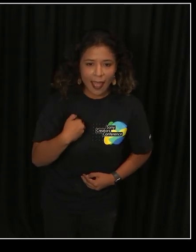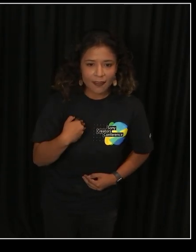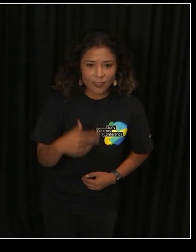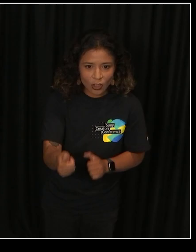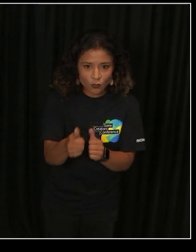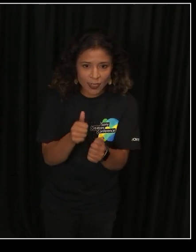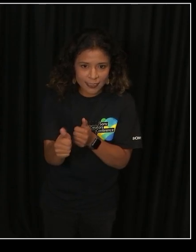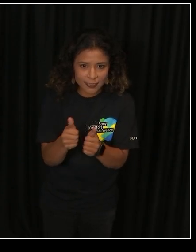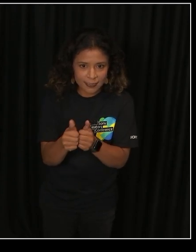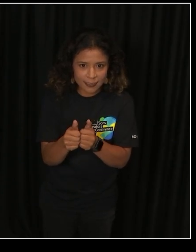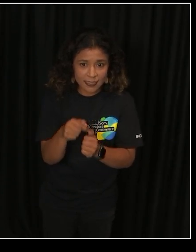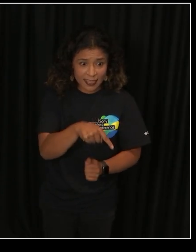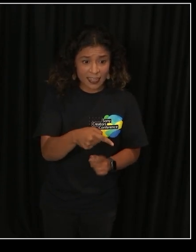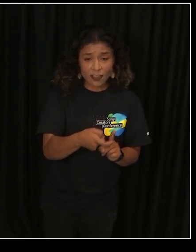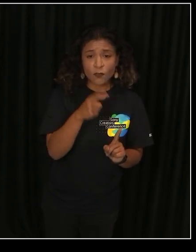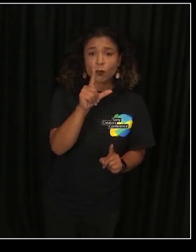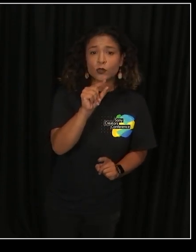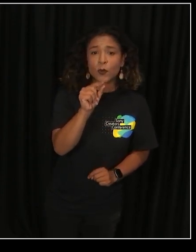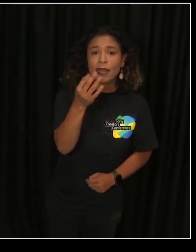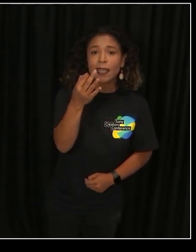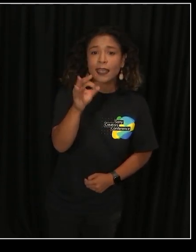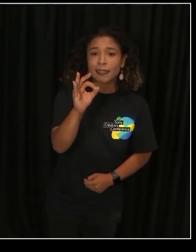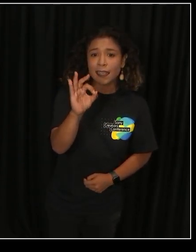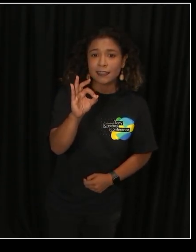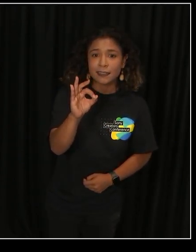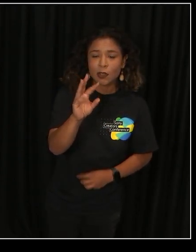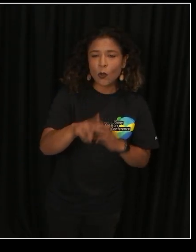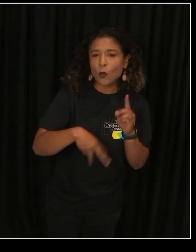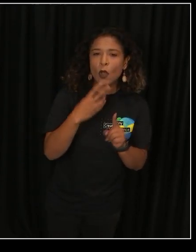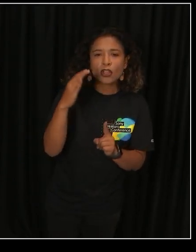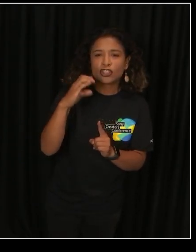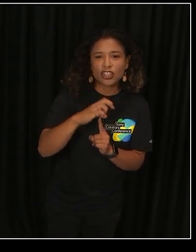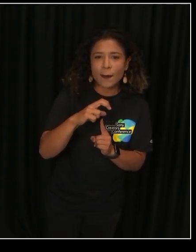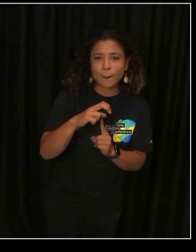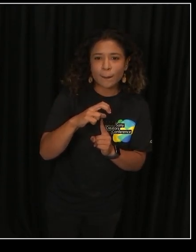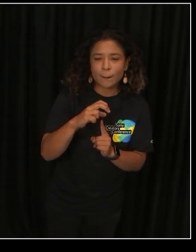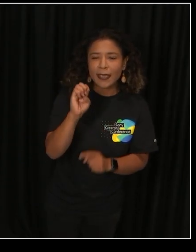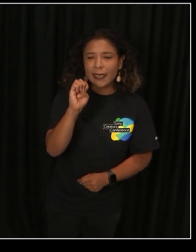This is from the 2019 World Championship with the e-sports drivers.